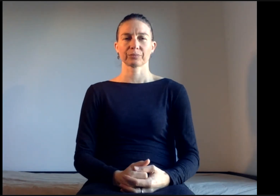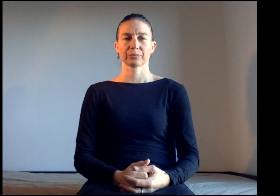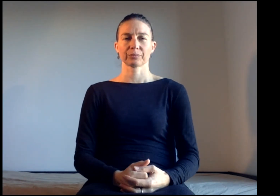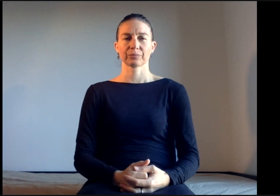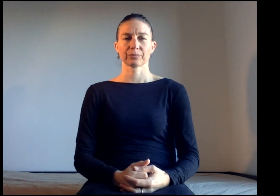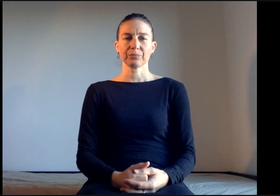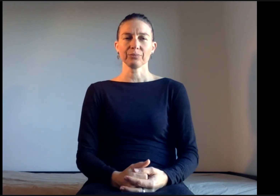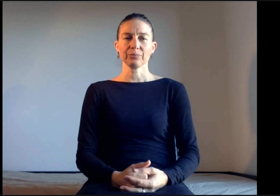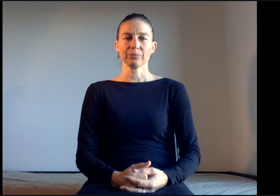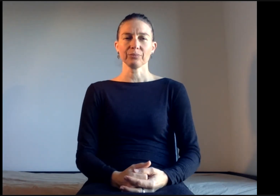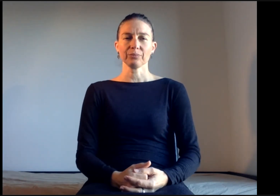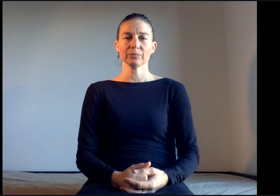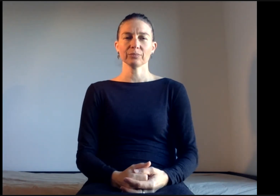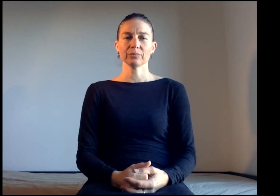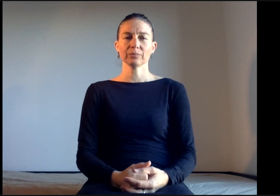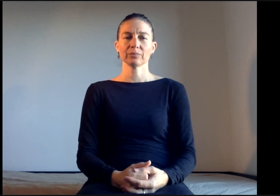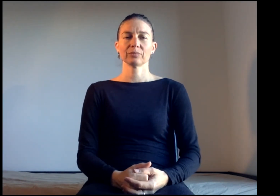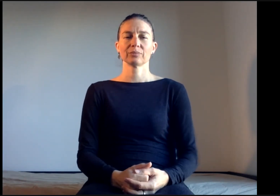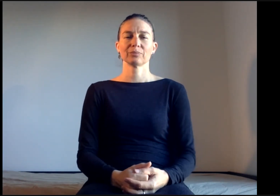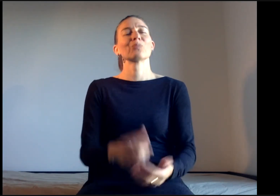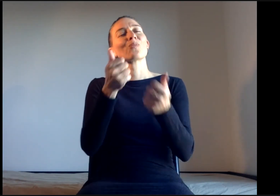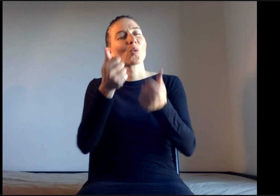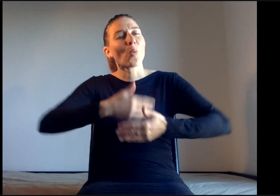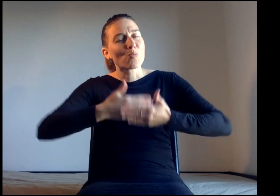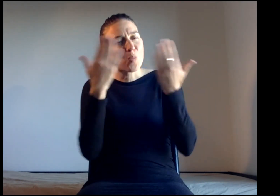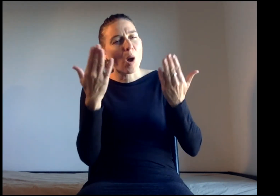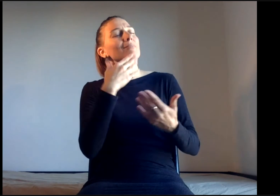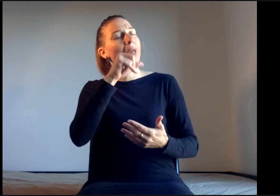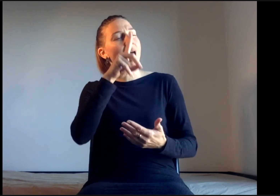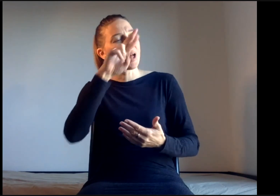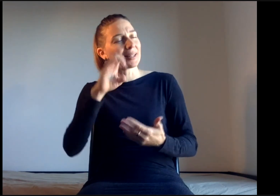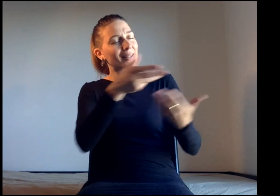Good morning, thank you Andre for passing the floor to me,